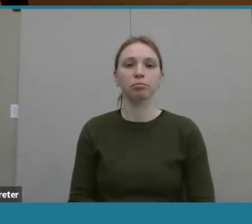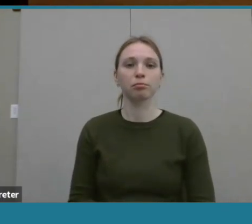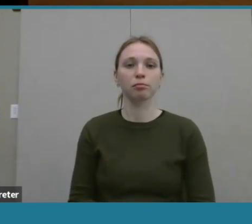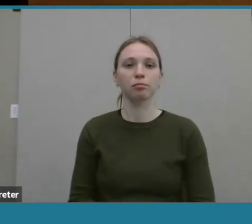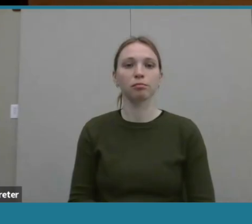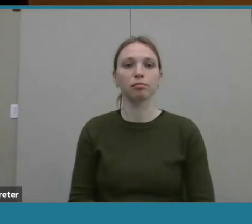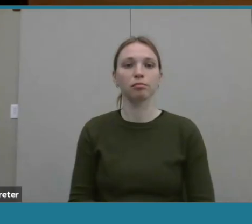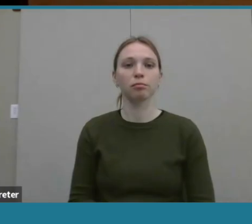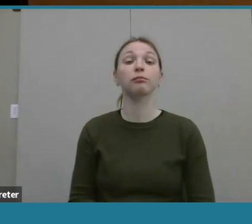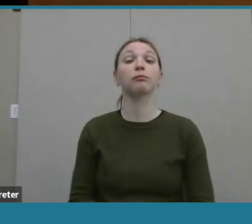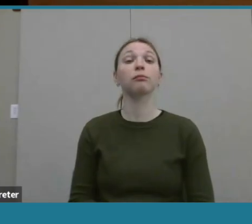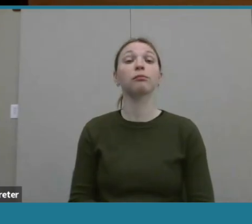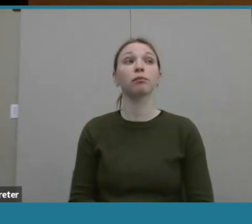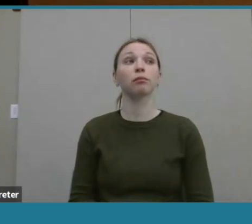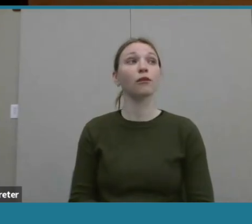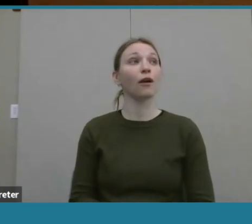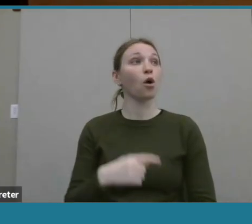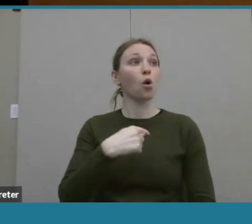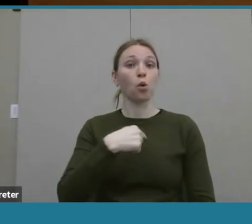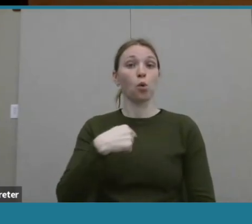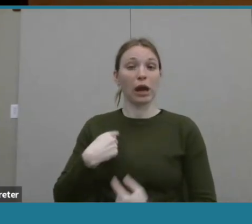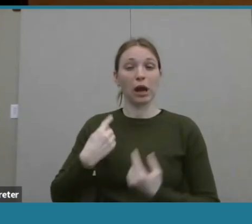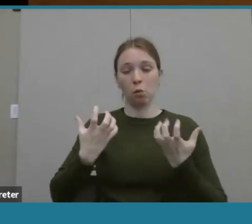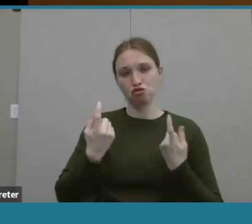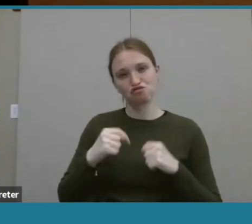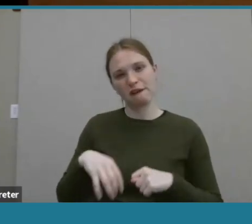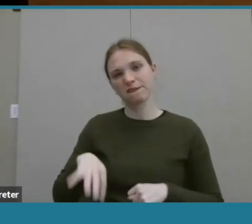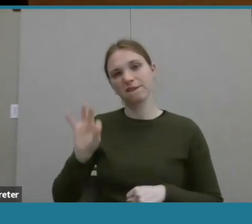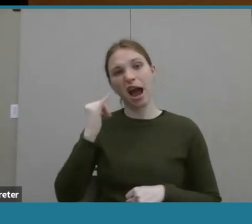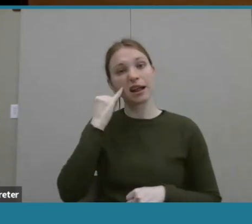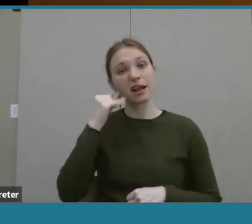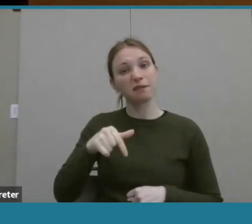So we wanted to find out if this process worked and if the signs worked.